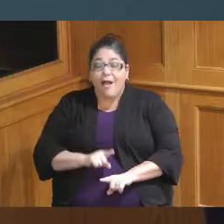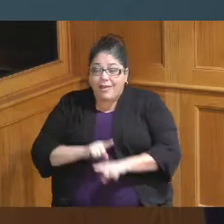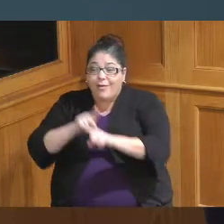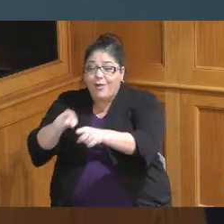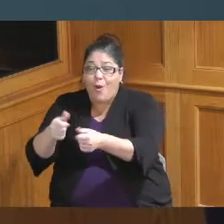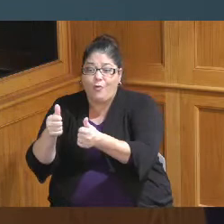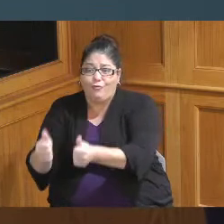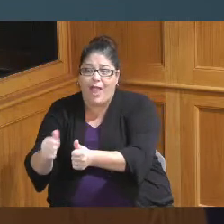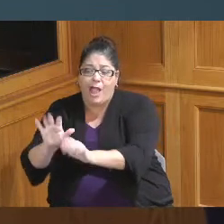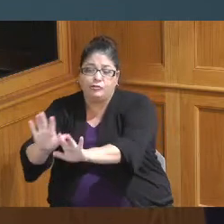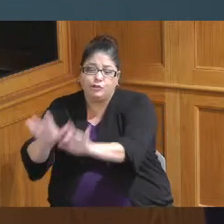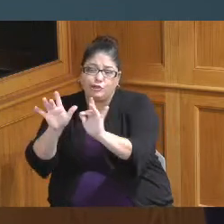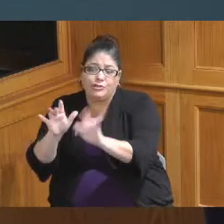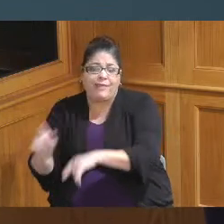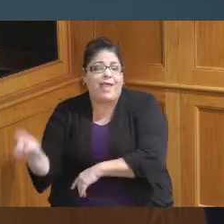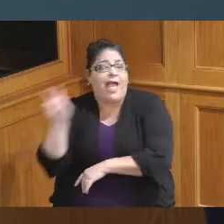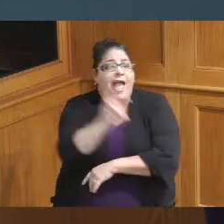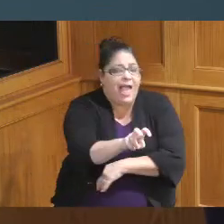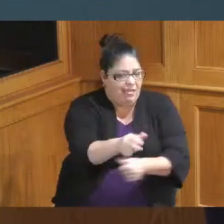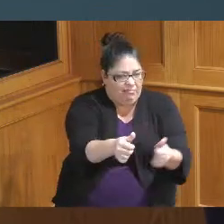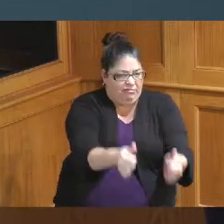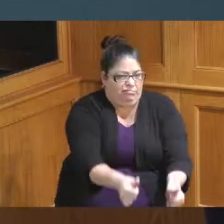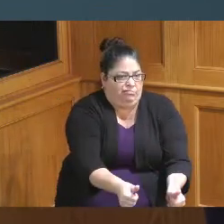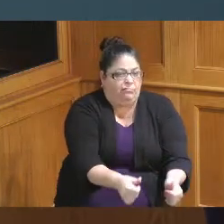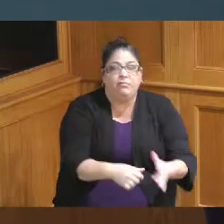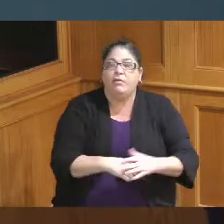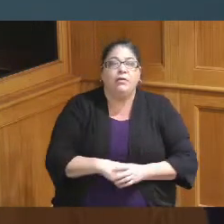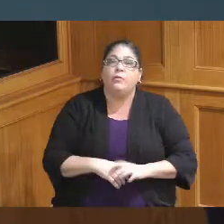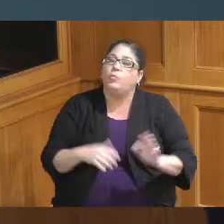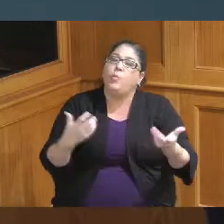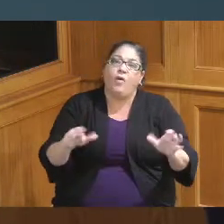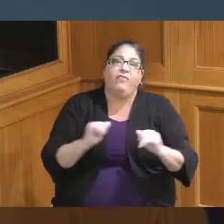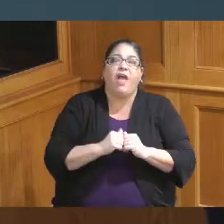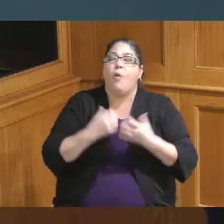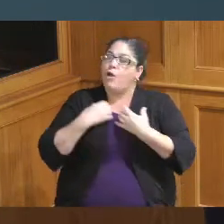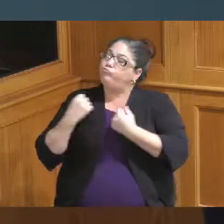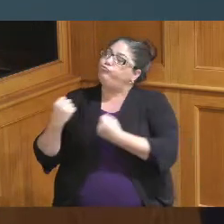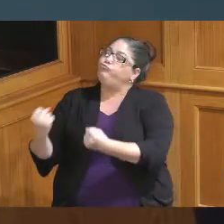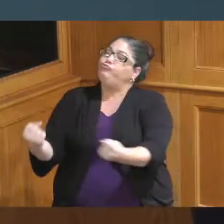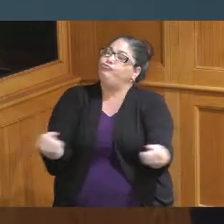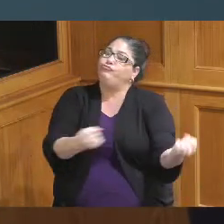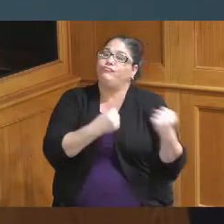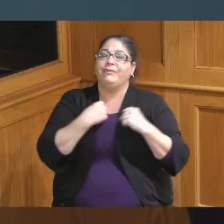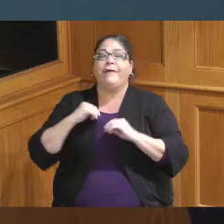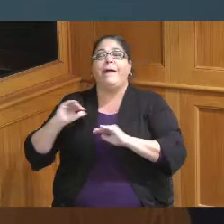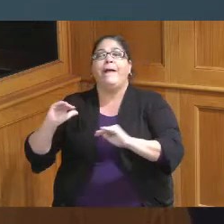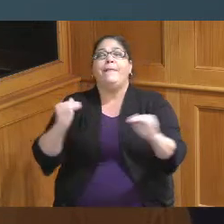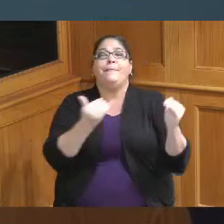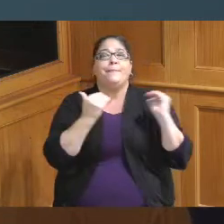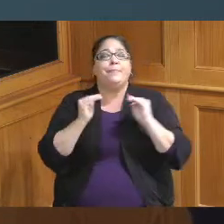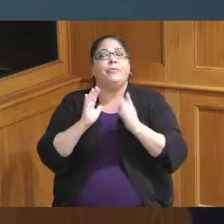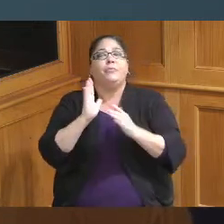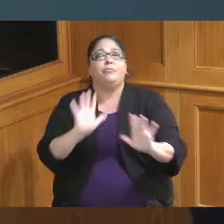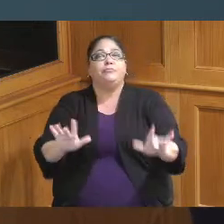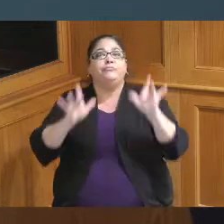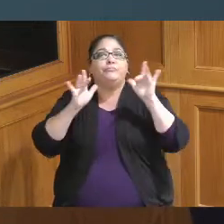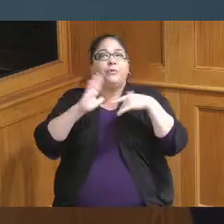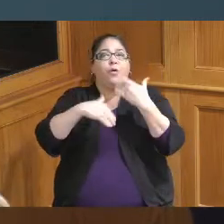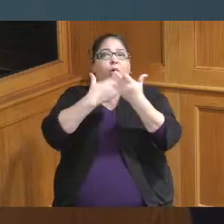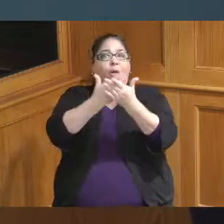great in another area no investment at all so I think this uh grant program allows for all of the